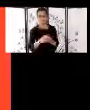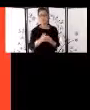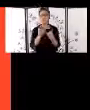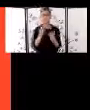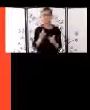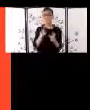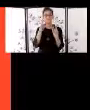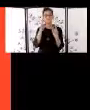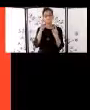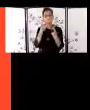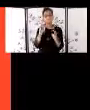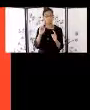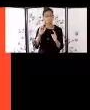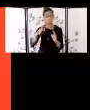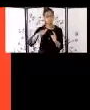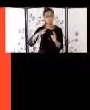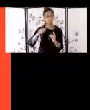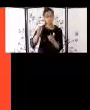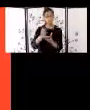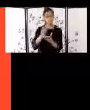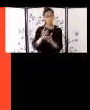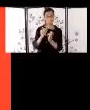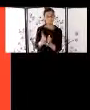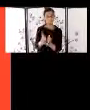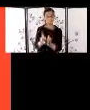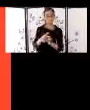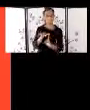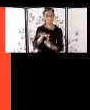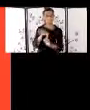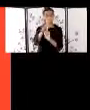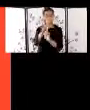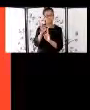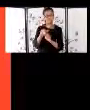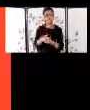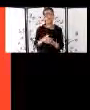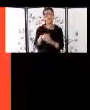Exceptional applications demonstrate a deep understanding of their practice and goals,